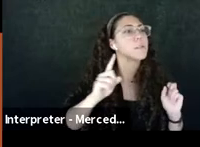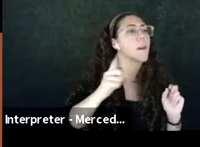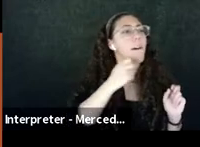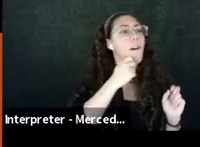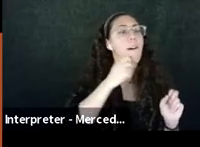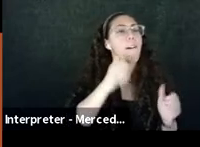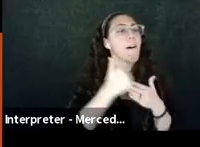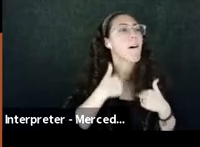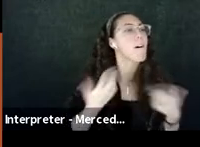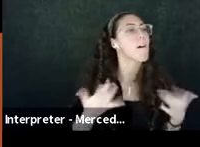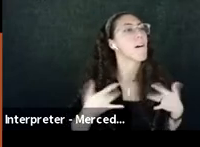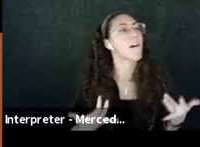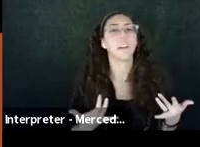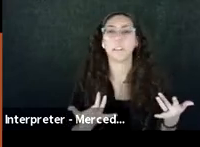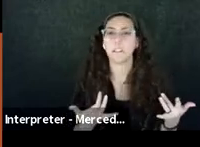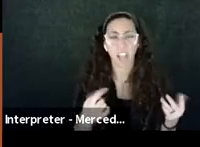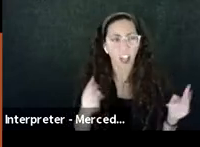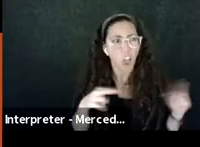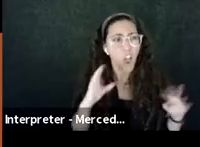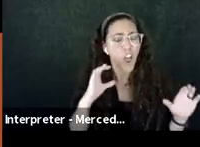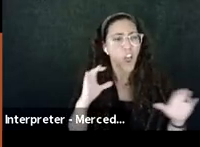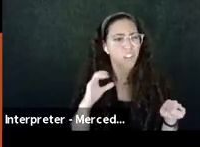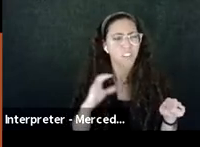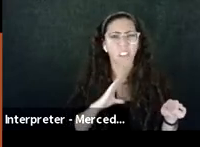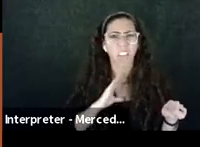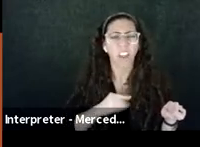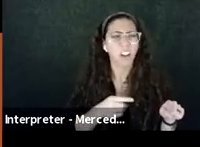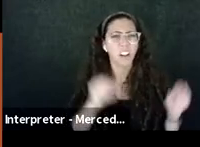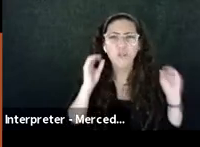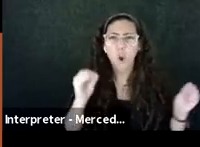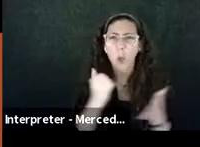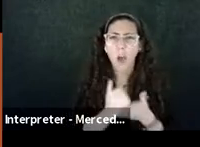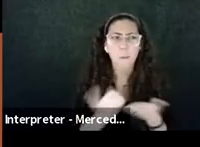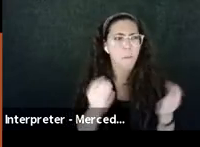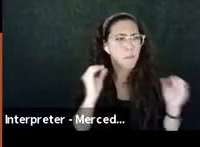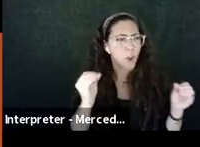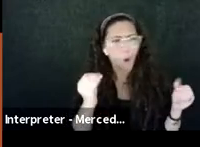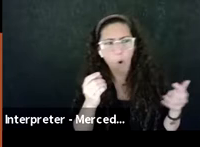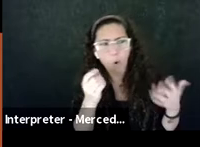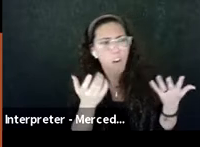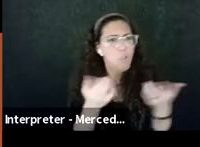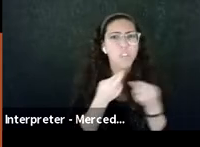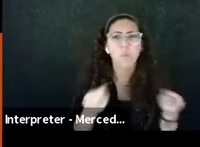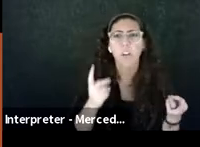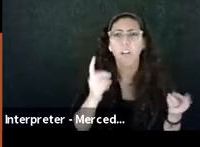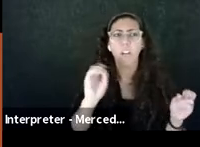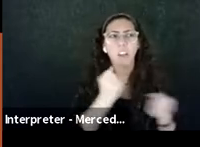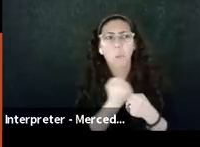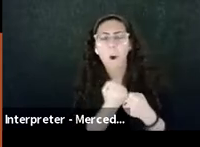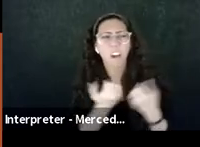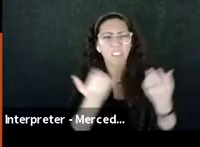Natalie Chavez: Really discouraged to find that there wasn't a lot, to be honest. And so it's set me on a path to start to develop